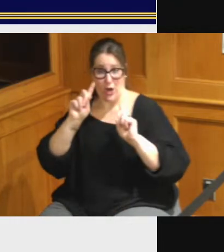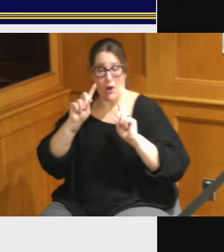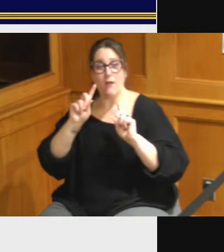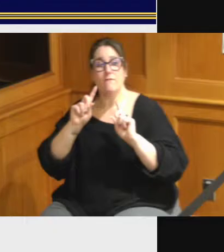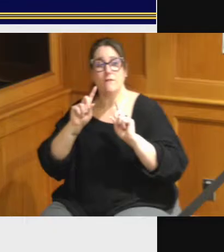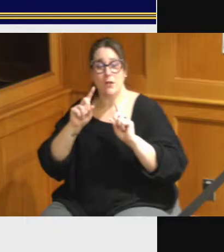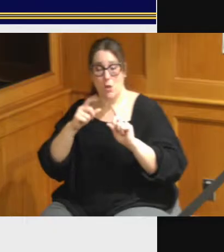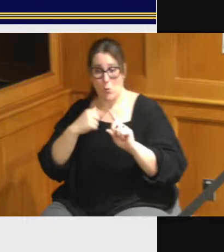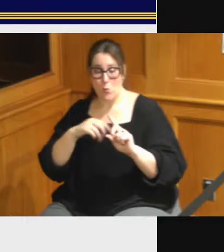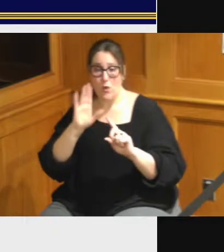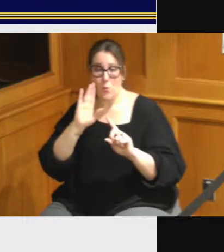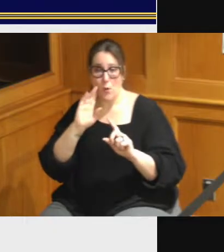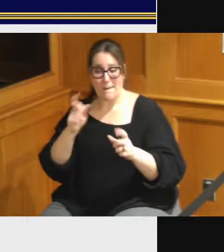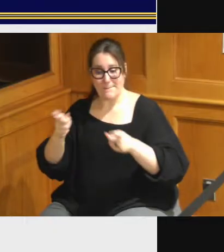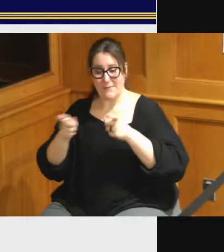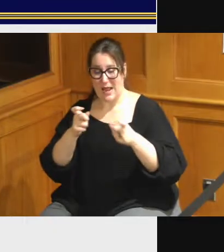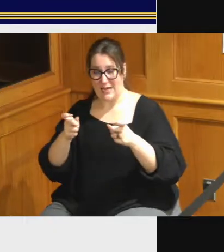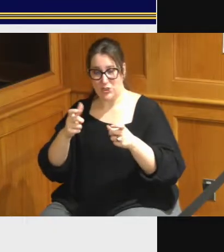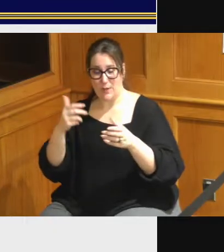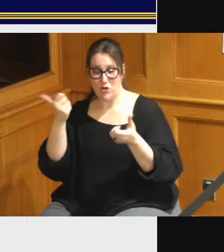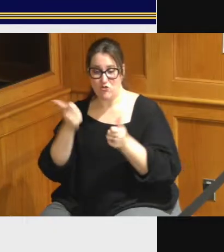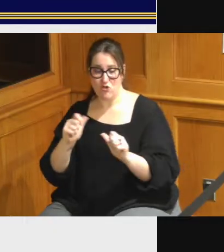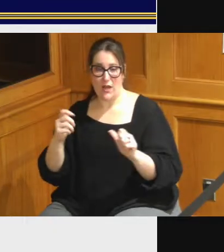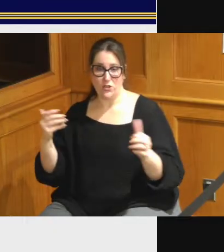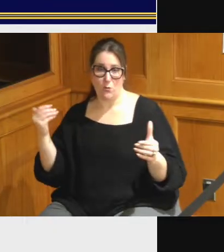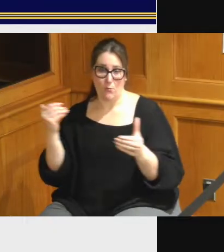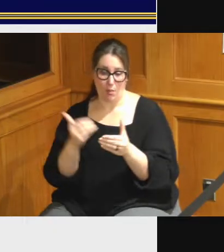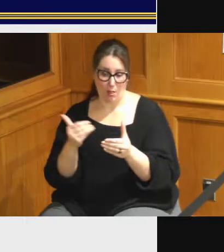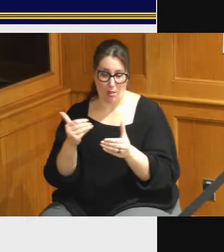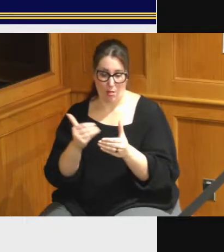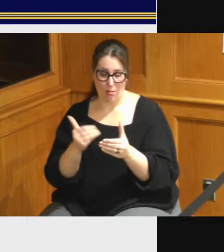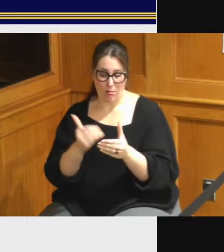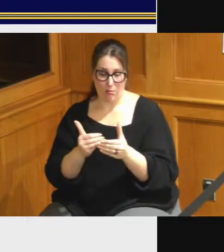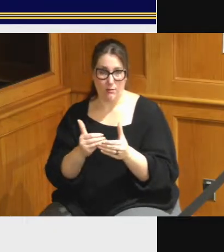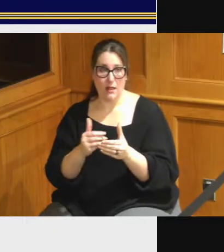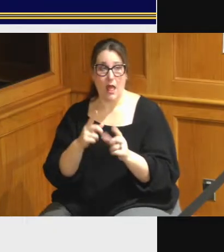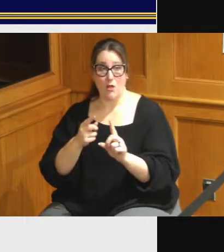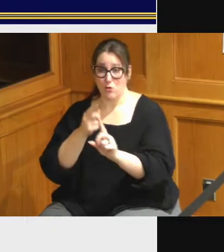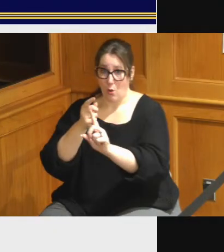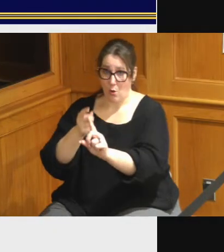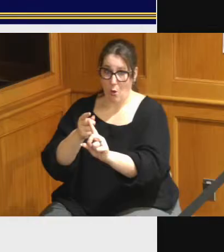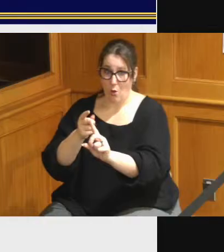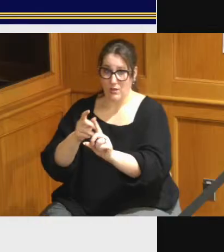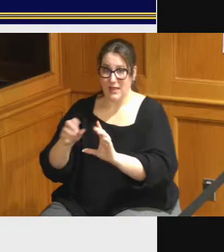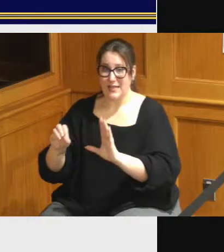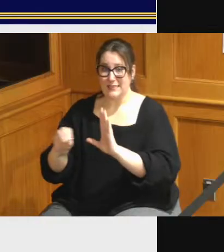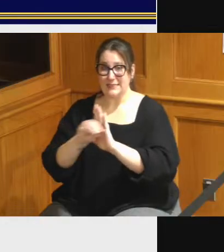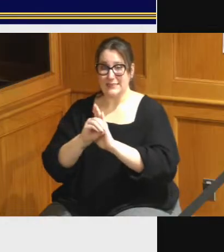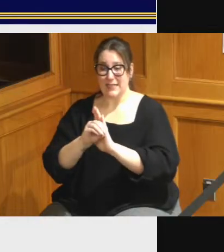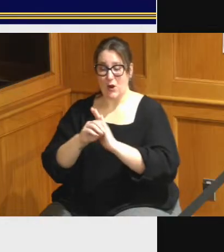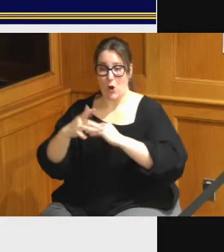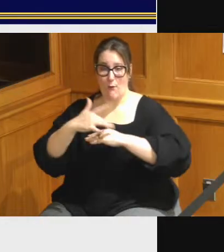that to bring it as close as we possibly can. In fact our goal is zero vacancy for our public